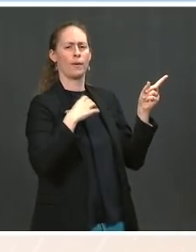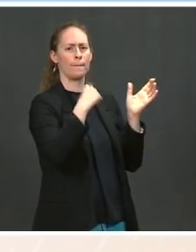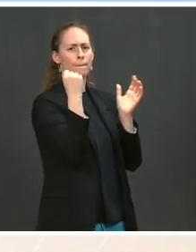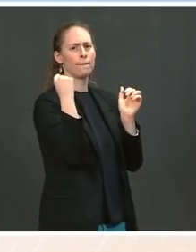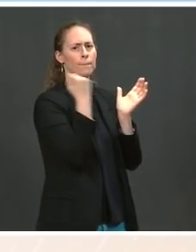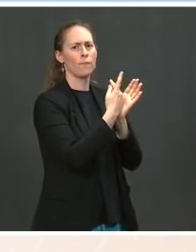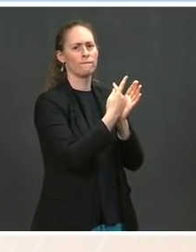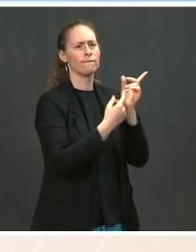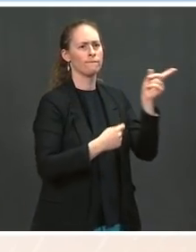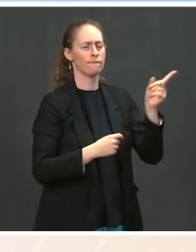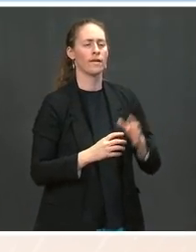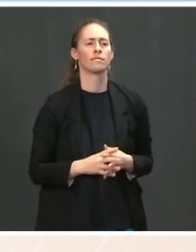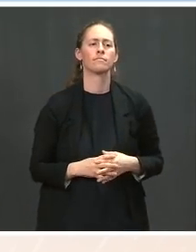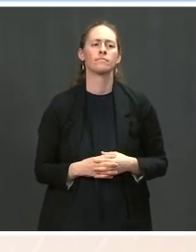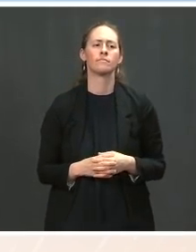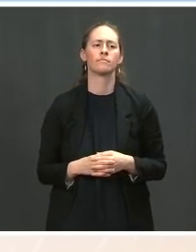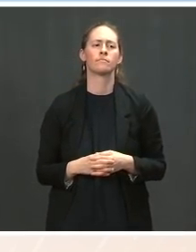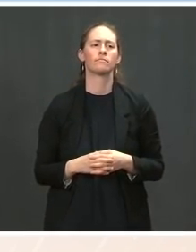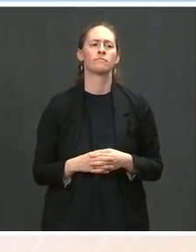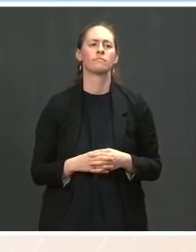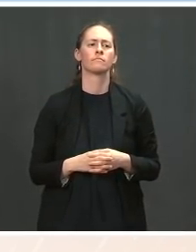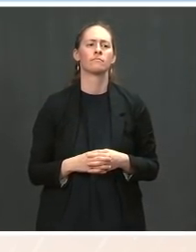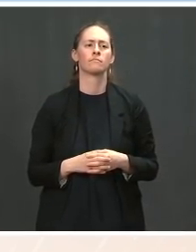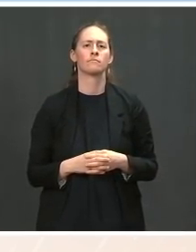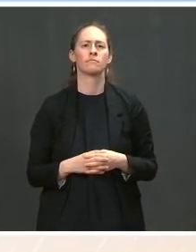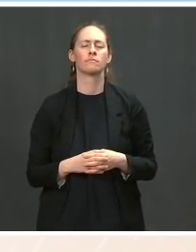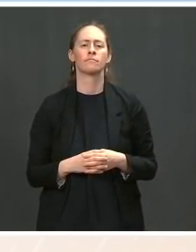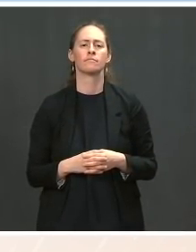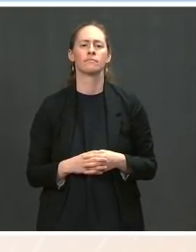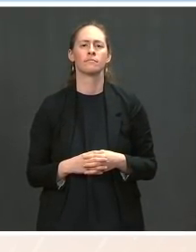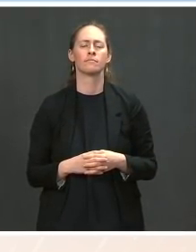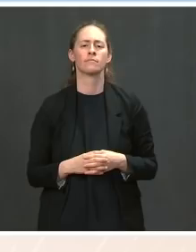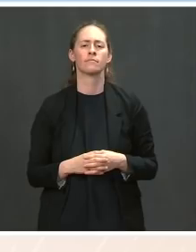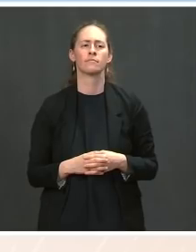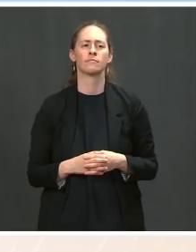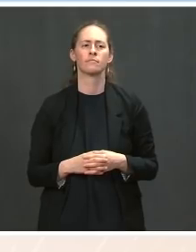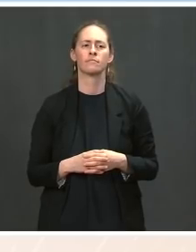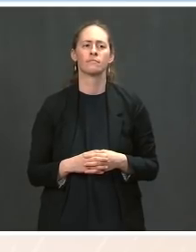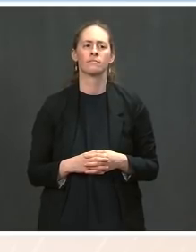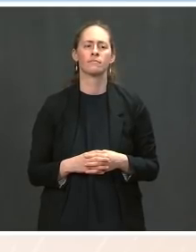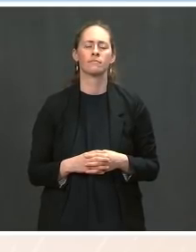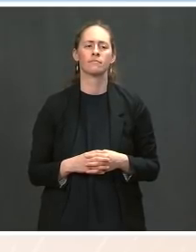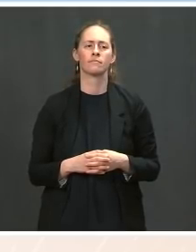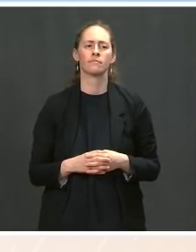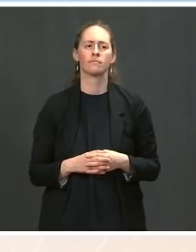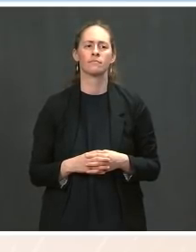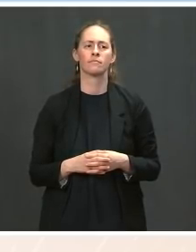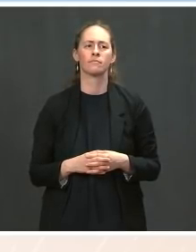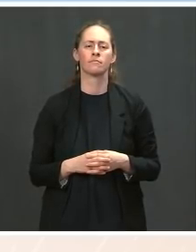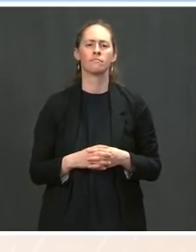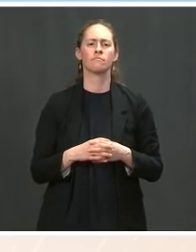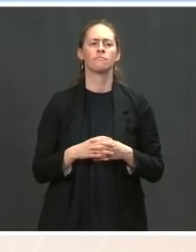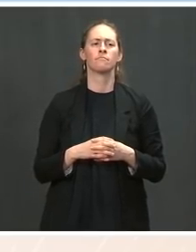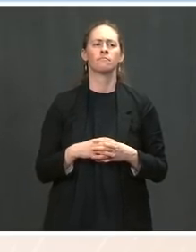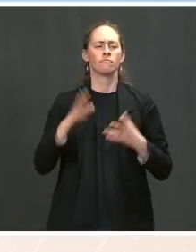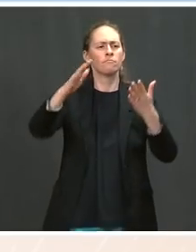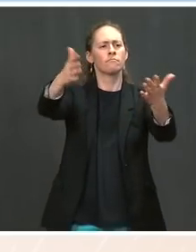you know, infrastructure and many, many other things. Are there folks in the back making calls to Congress just on George Floyd -- on this George Floyd bill,